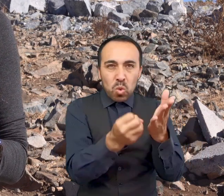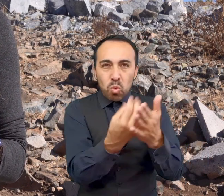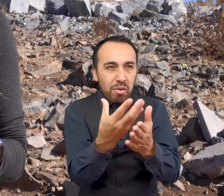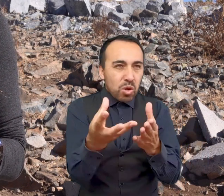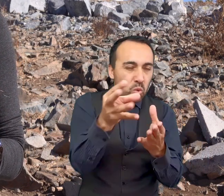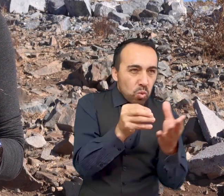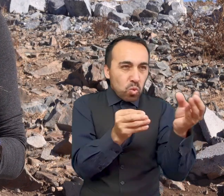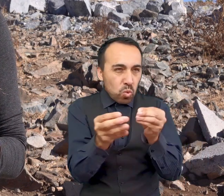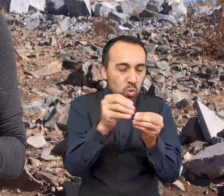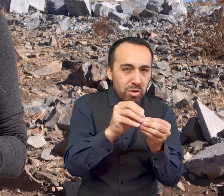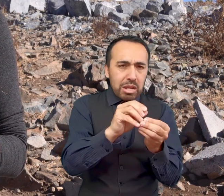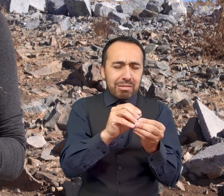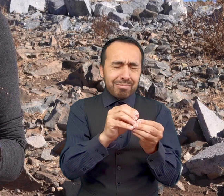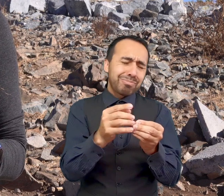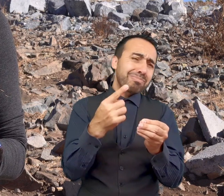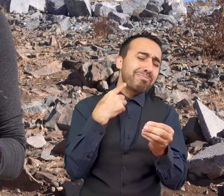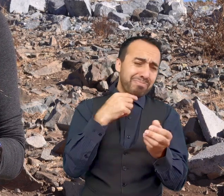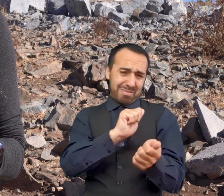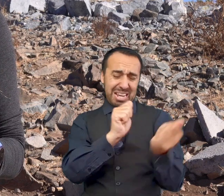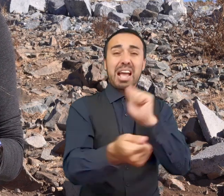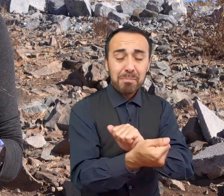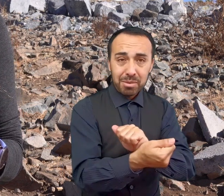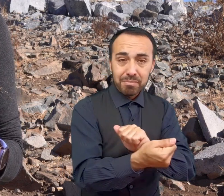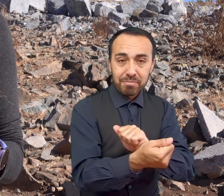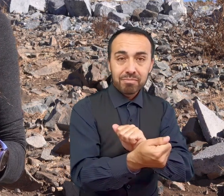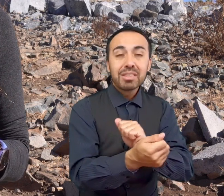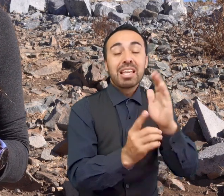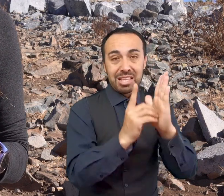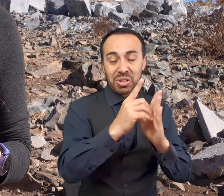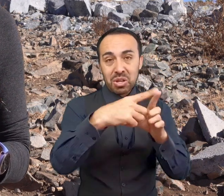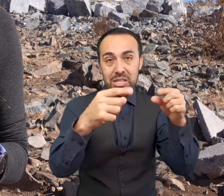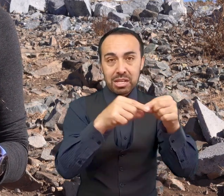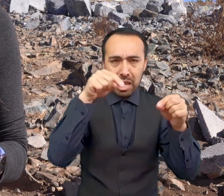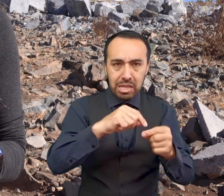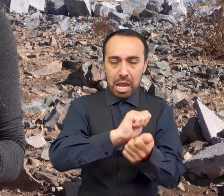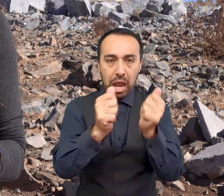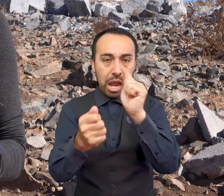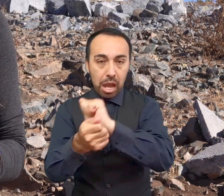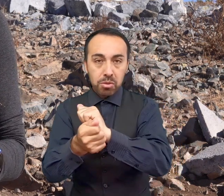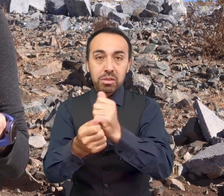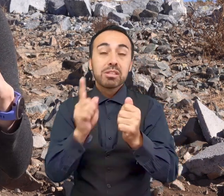as they evolve. This evolution is a process consisting of many different stages.